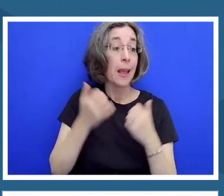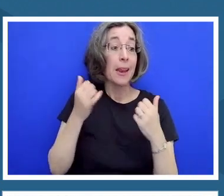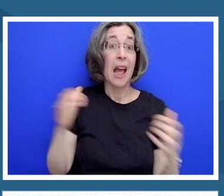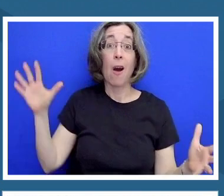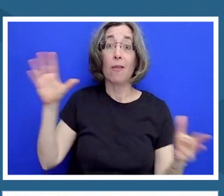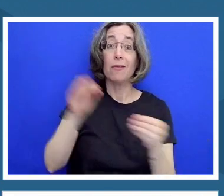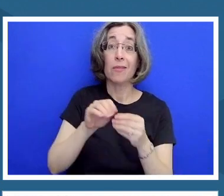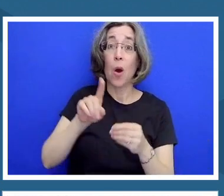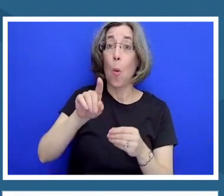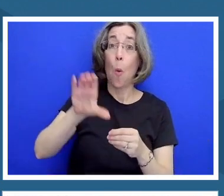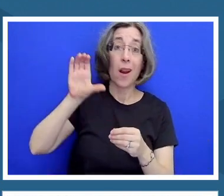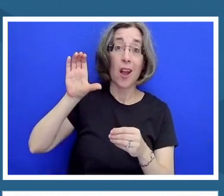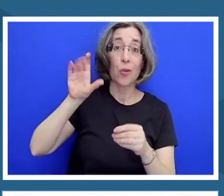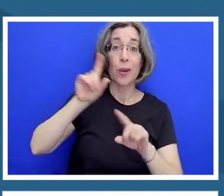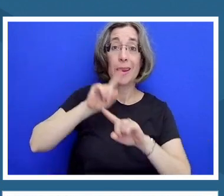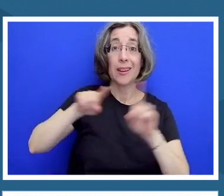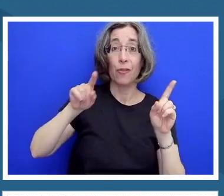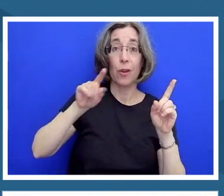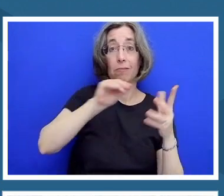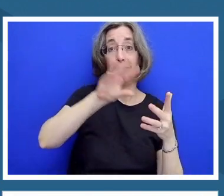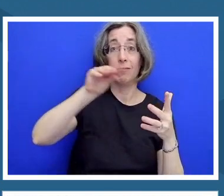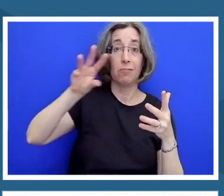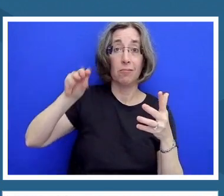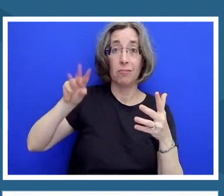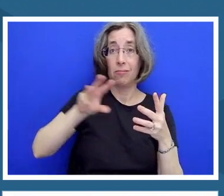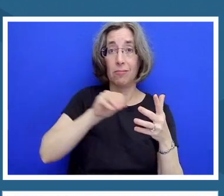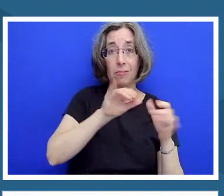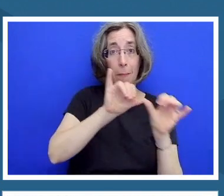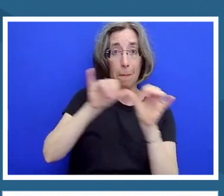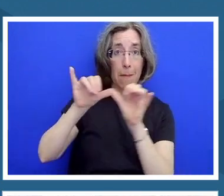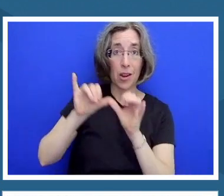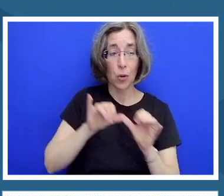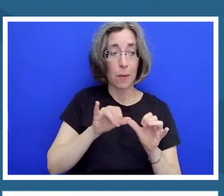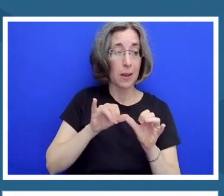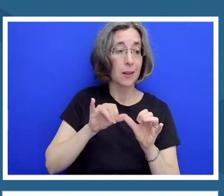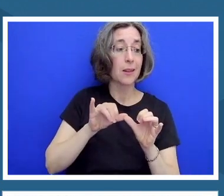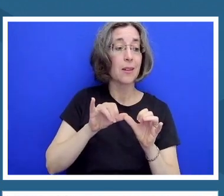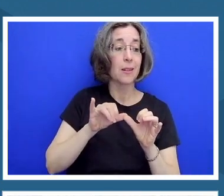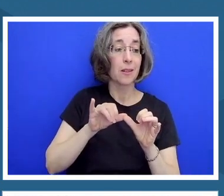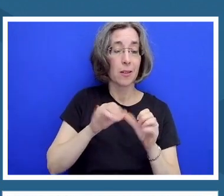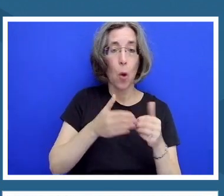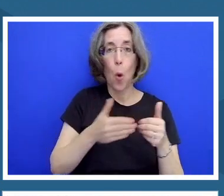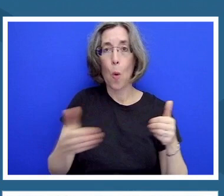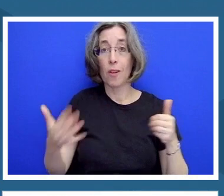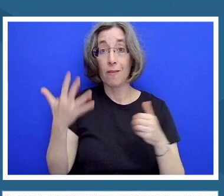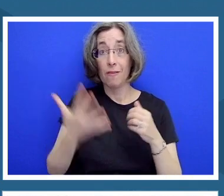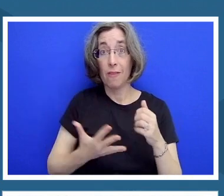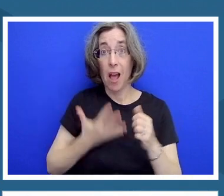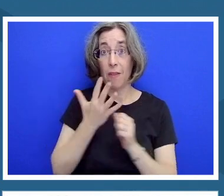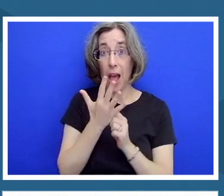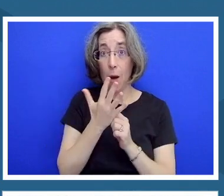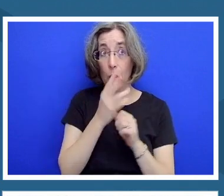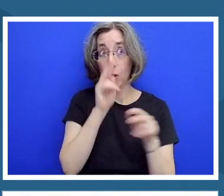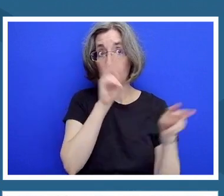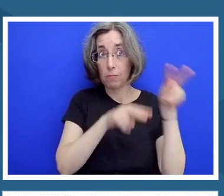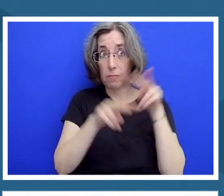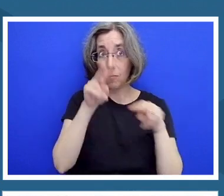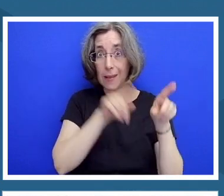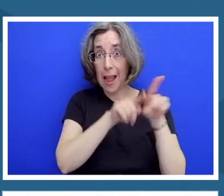uh measurements a hundred measurements over a period of five hours of this star